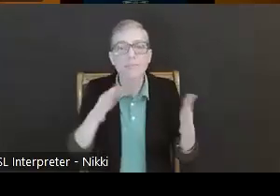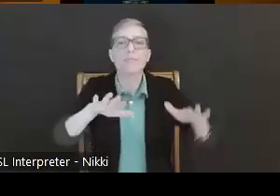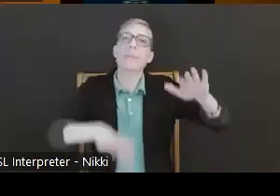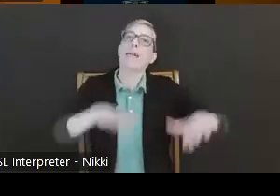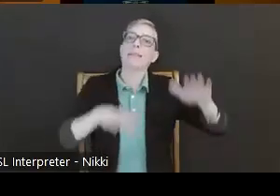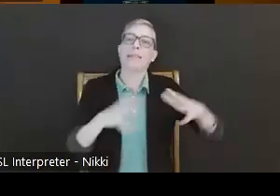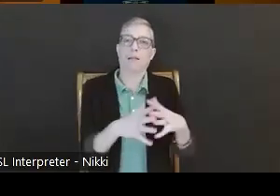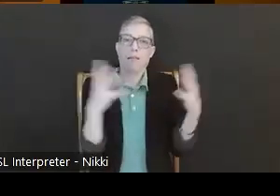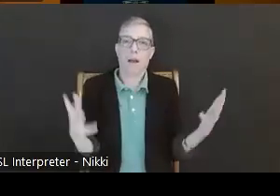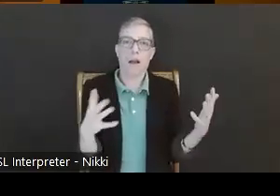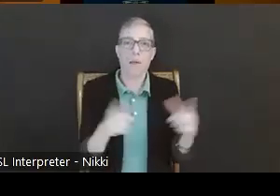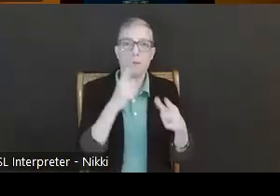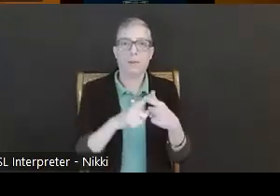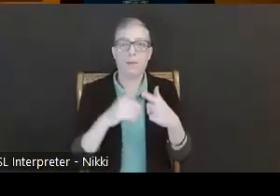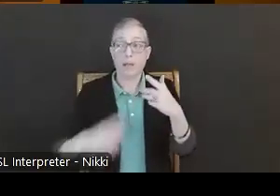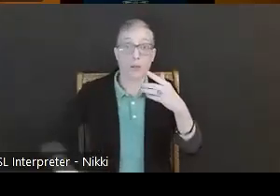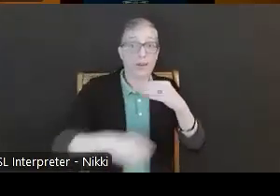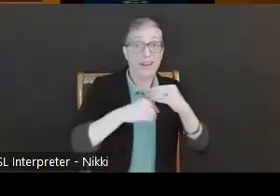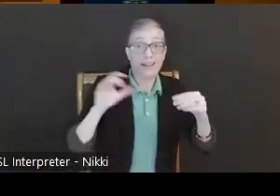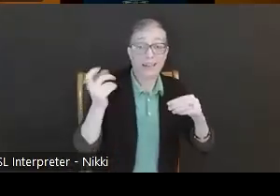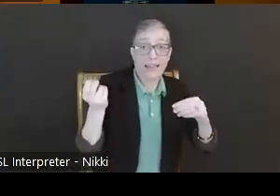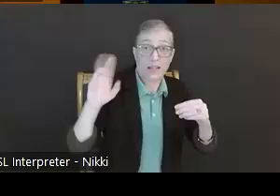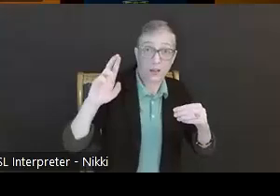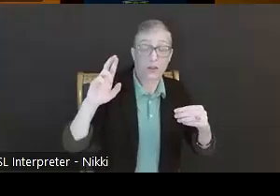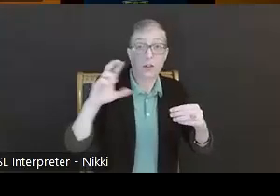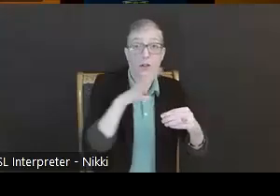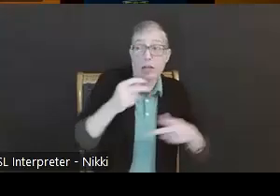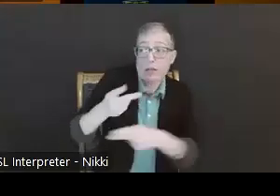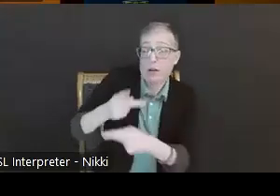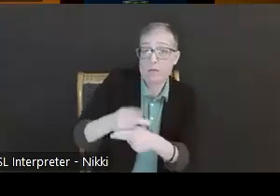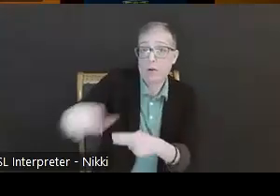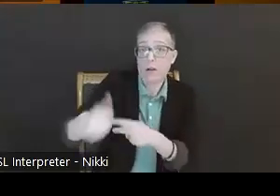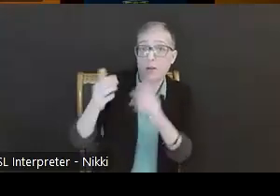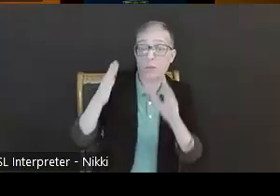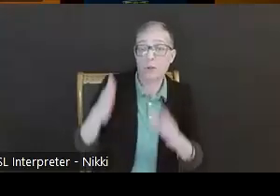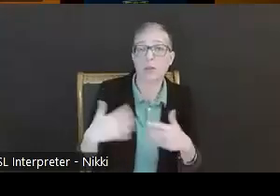for another person altogether um and so there's a lot of invisible layers that we don't really